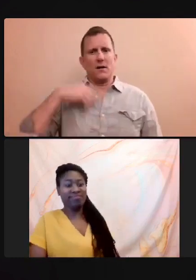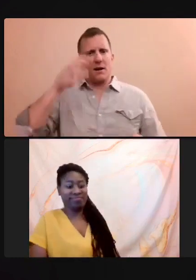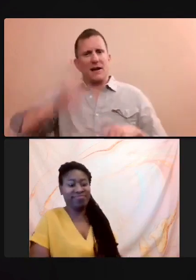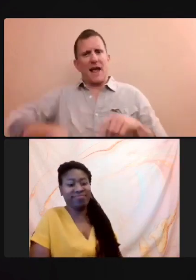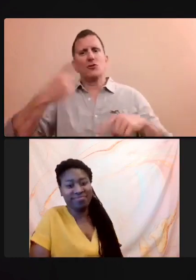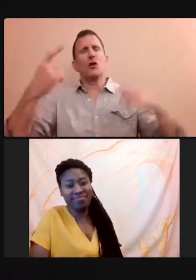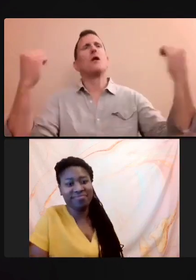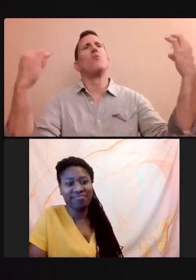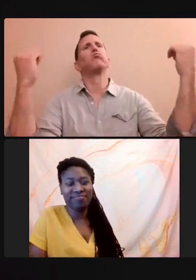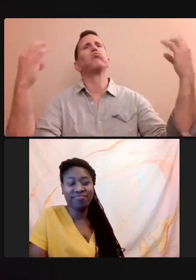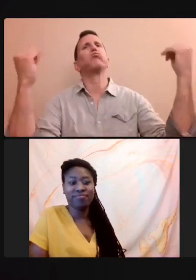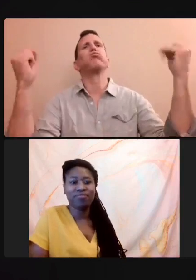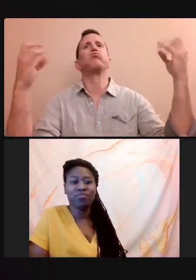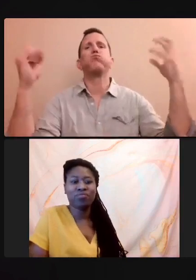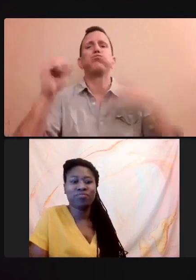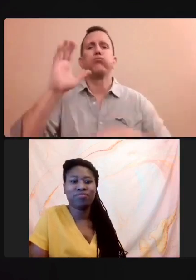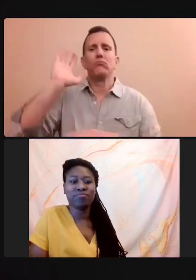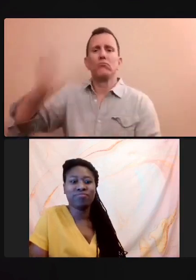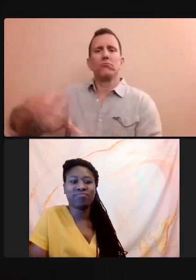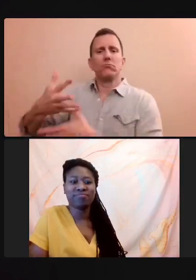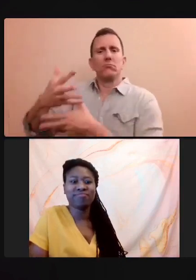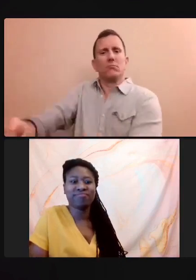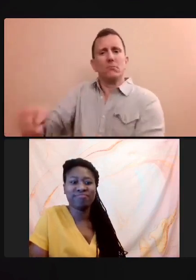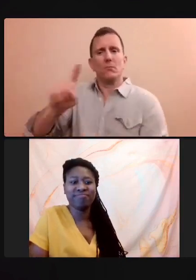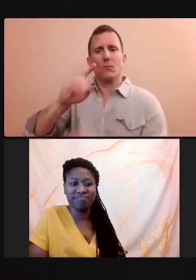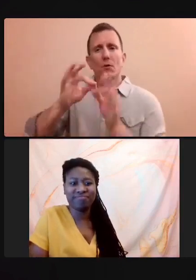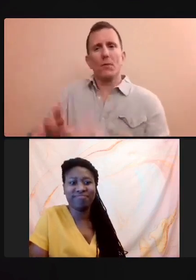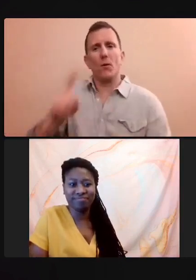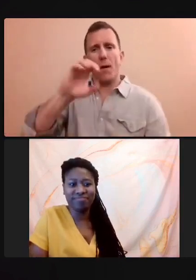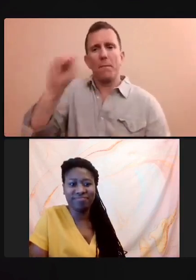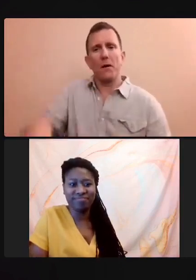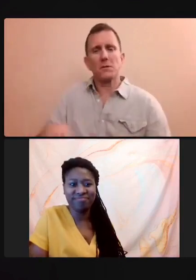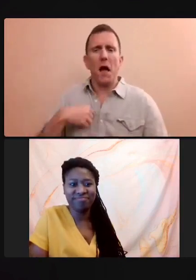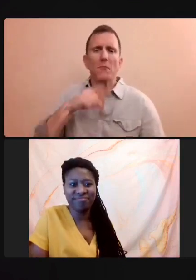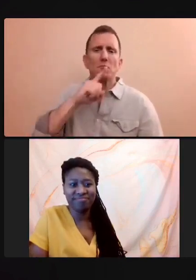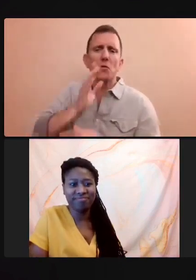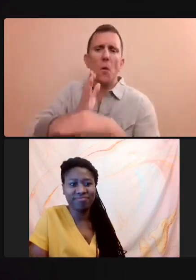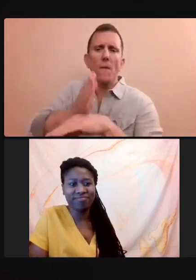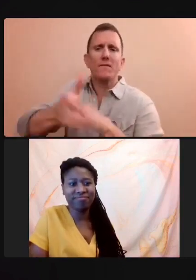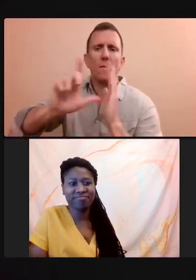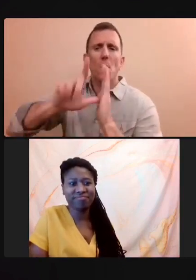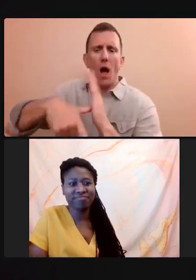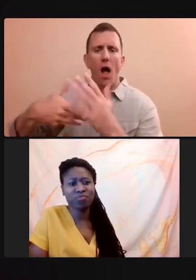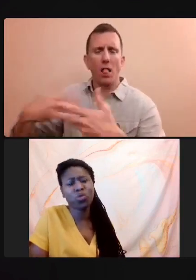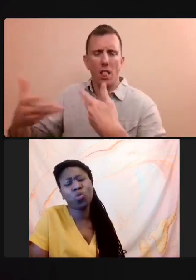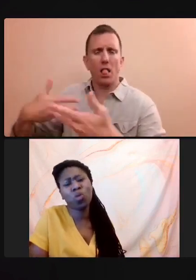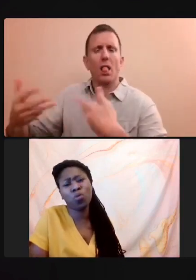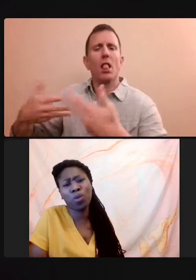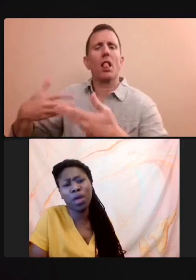So I make sure I'm checking the lips of the person who's voicing for me as I'm signing, because I'm realizing here people are, you know, joking.